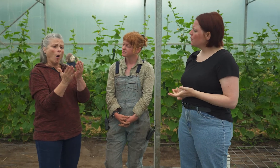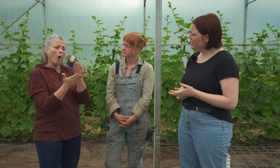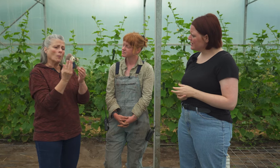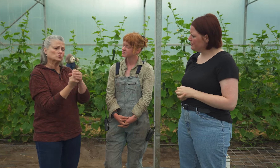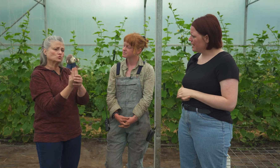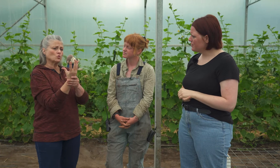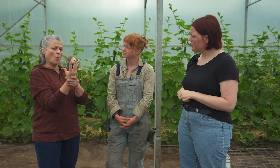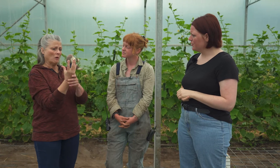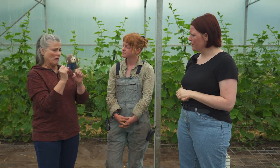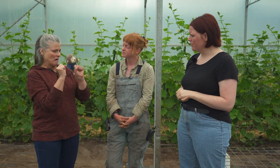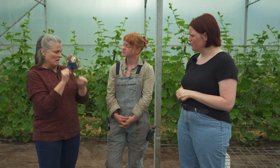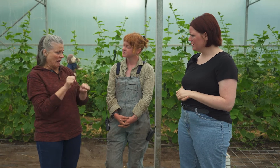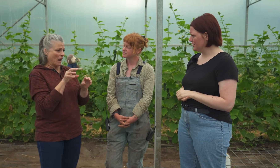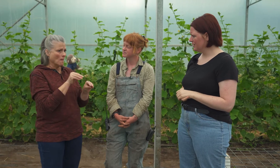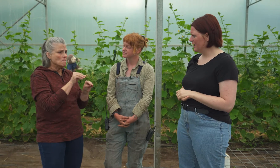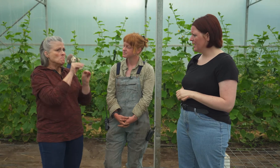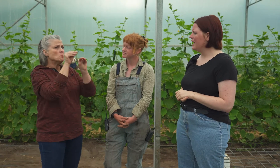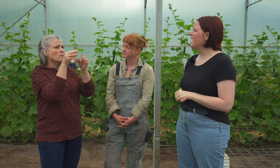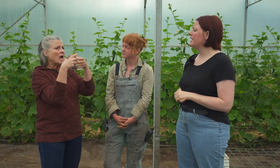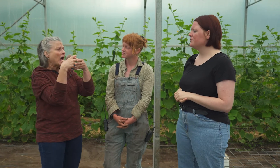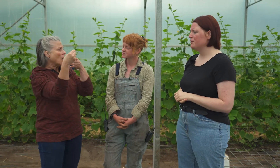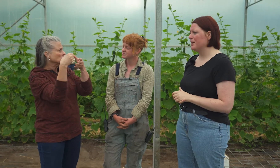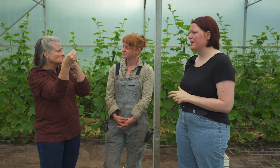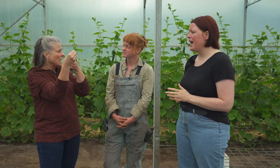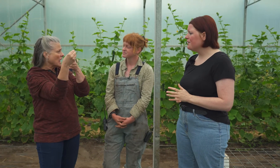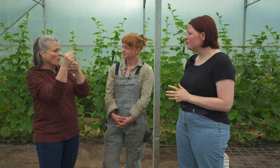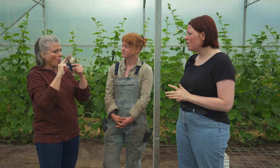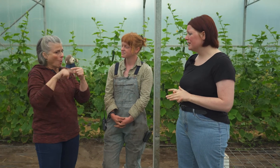So when the tomatoes grow, and if there may be half grown,